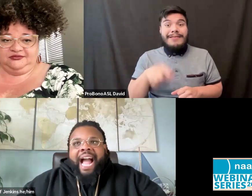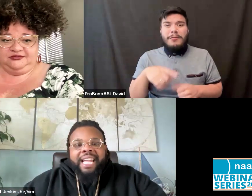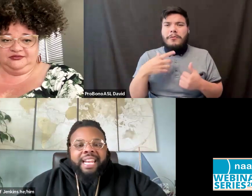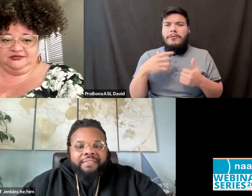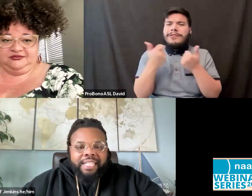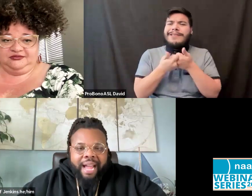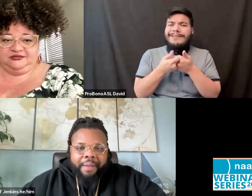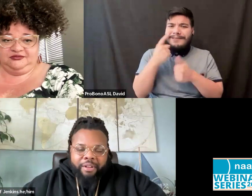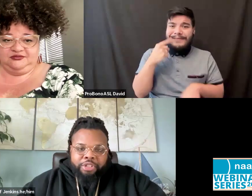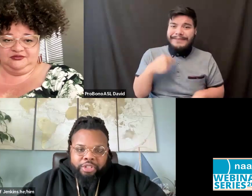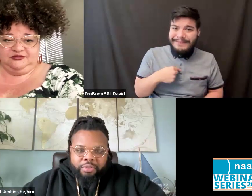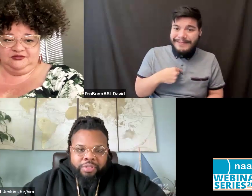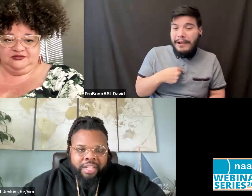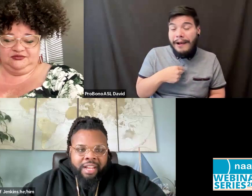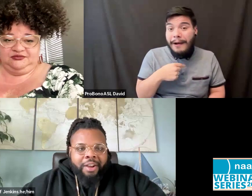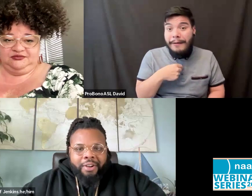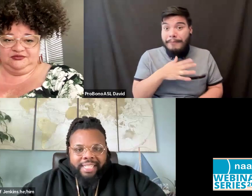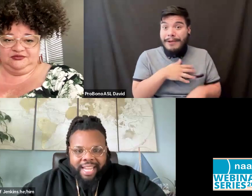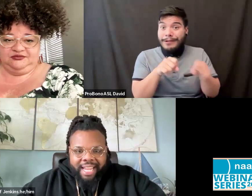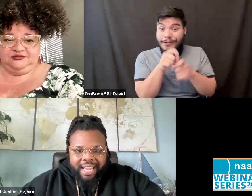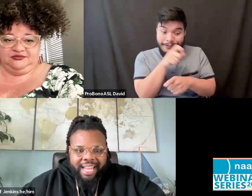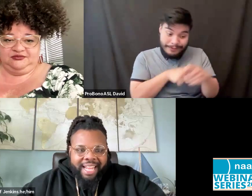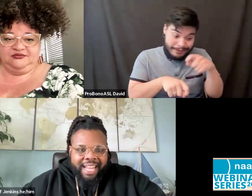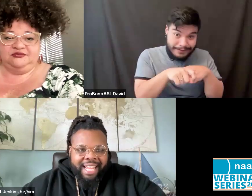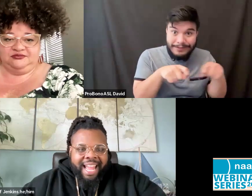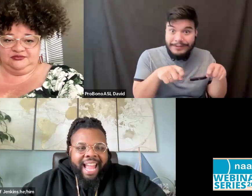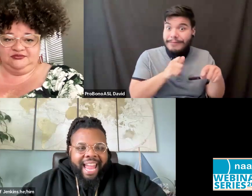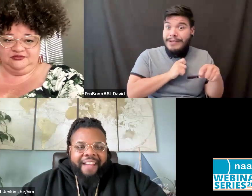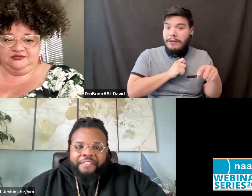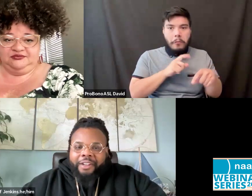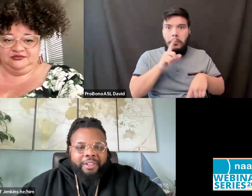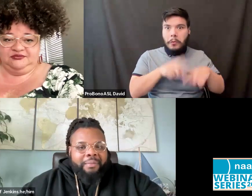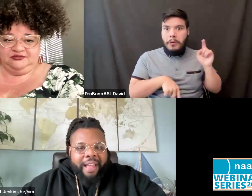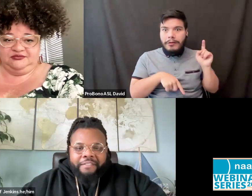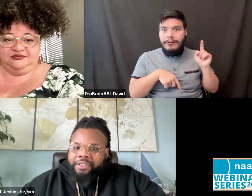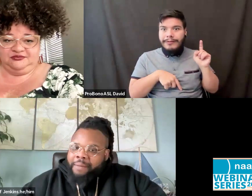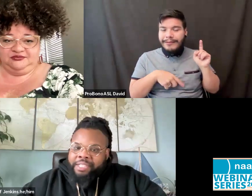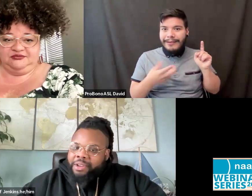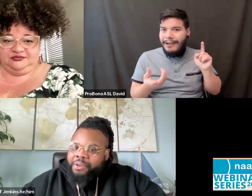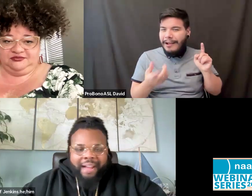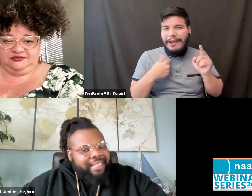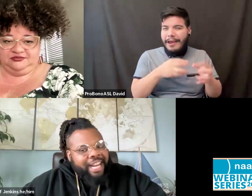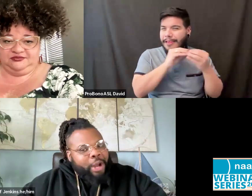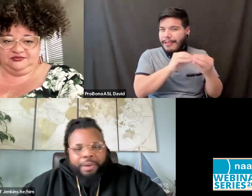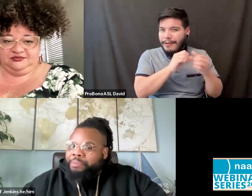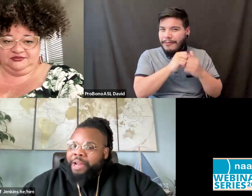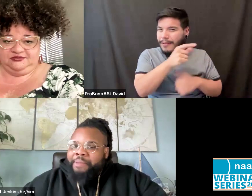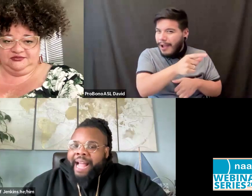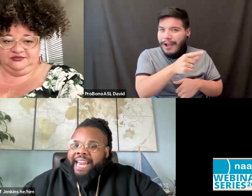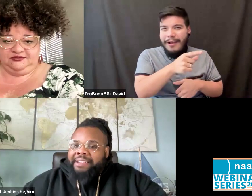I couldn't even tie my own shoes on set. And I thought that that first episode, I was like, No, no, no, I got it.